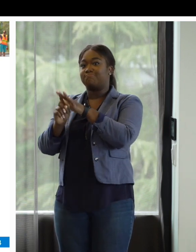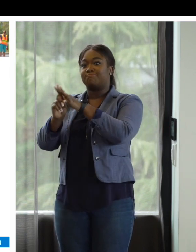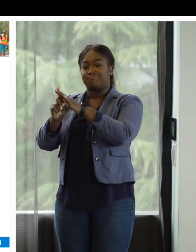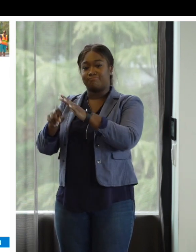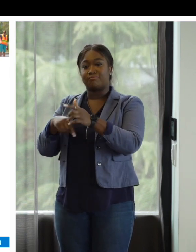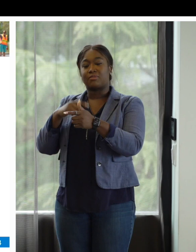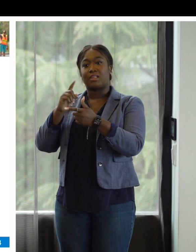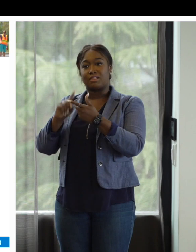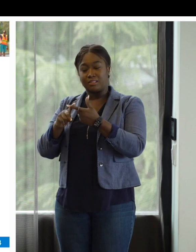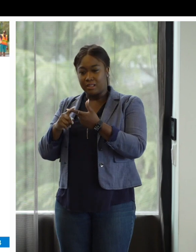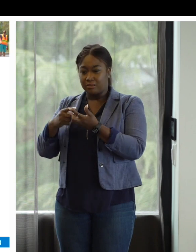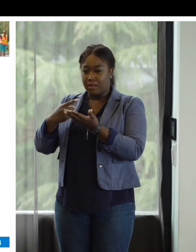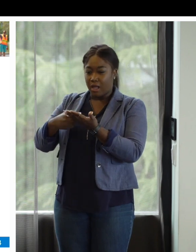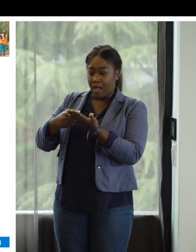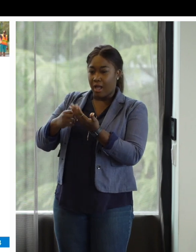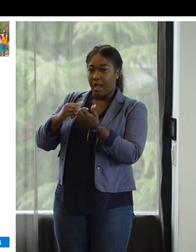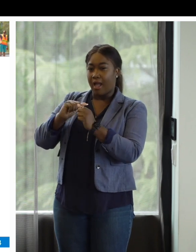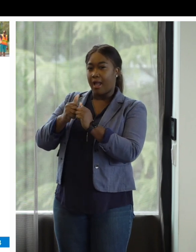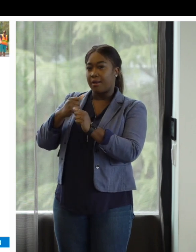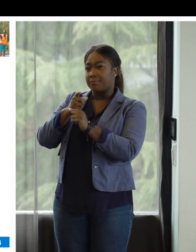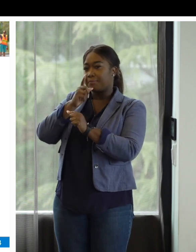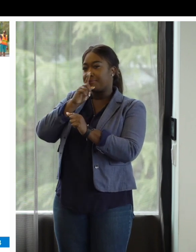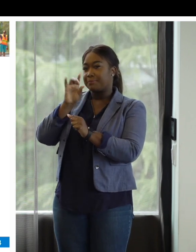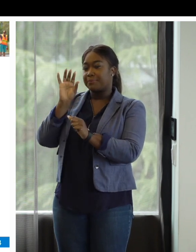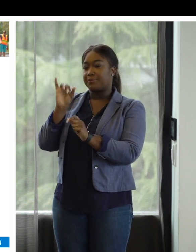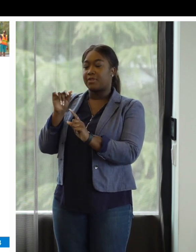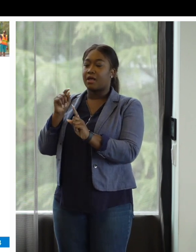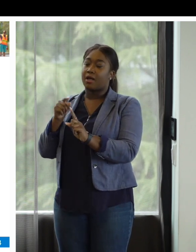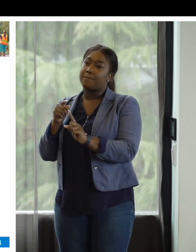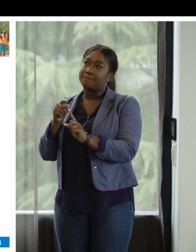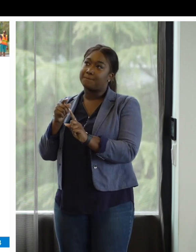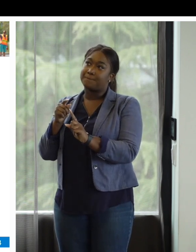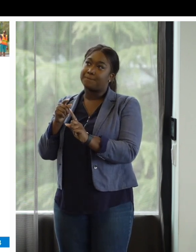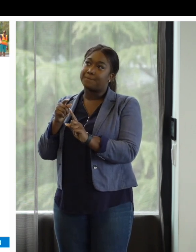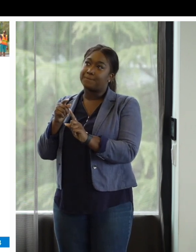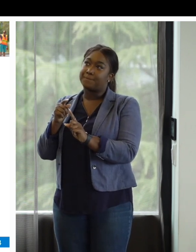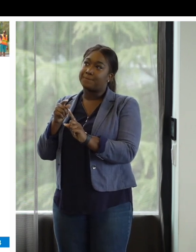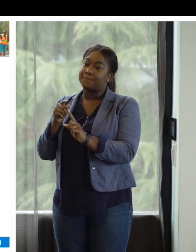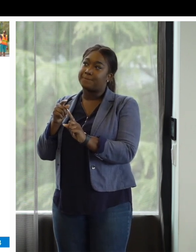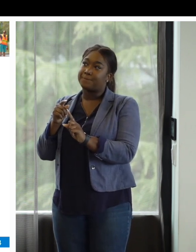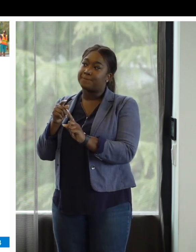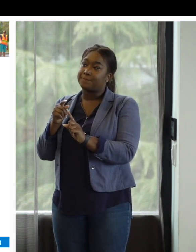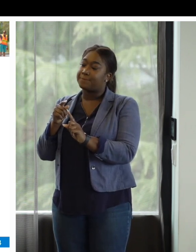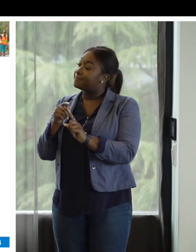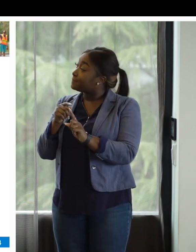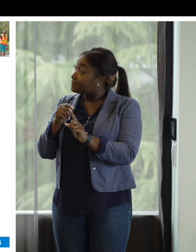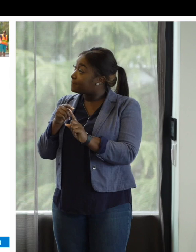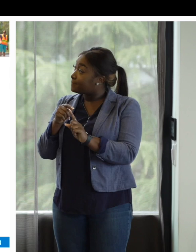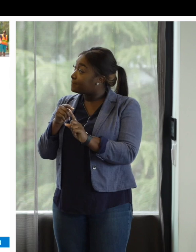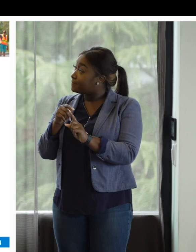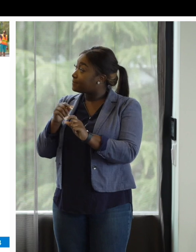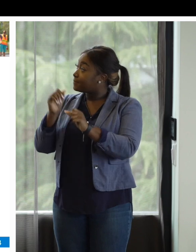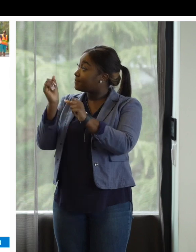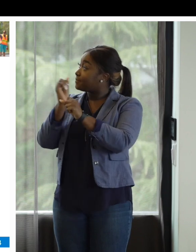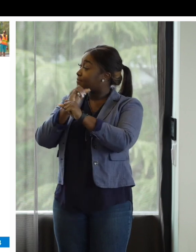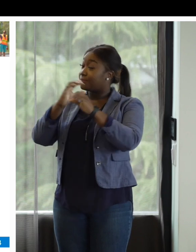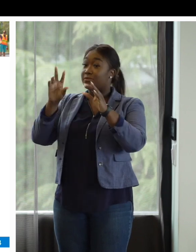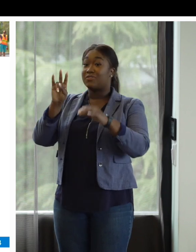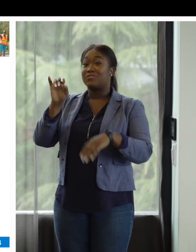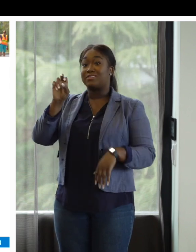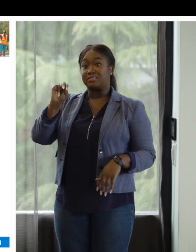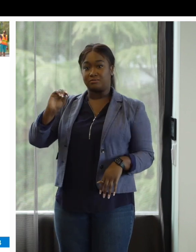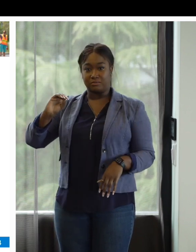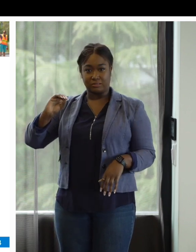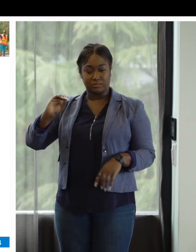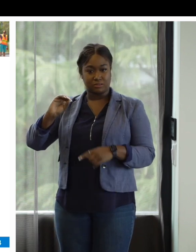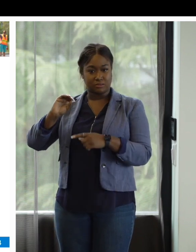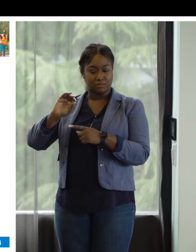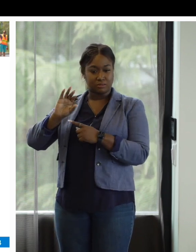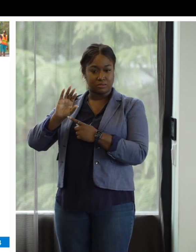do you ensure vision zero performance where you keep